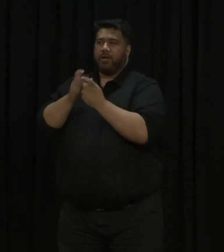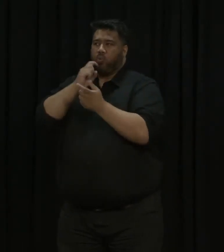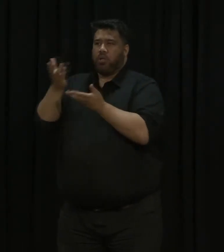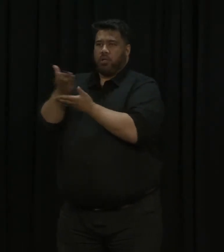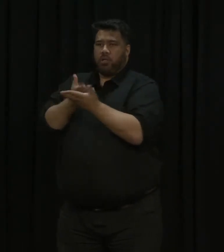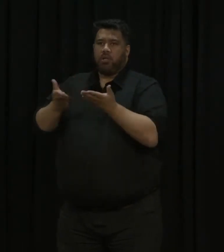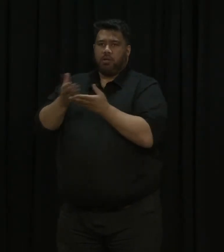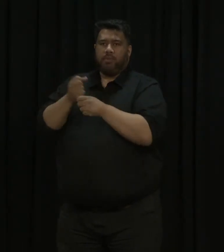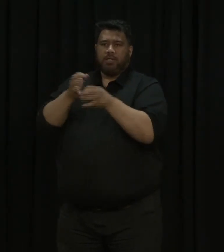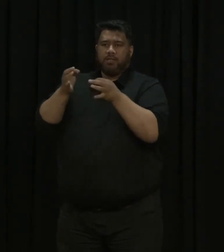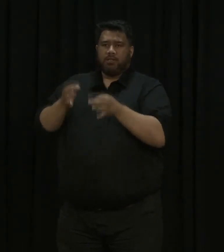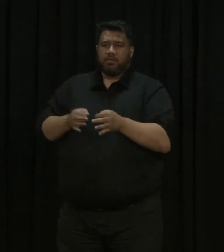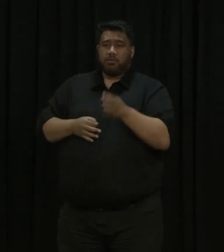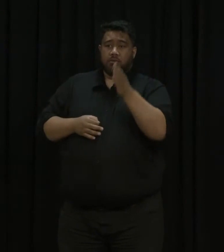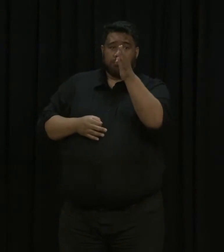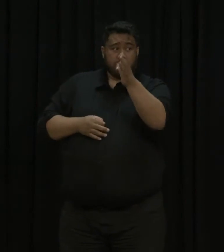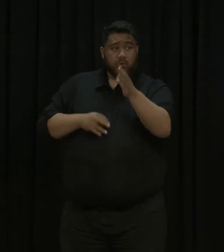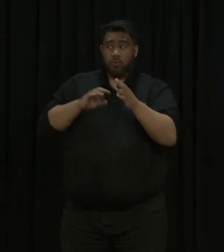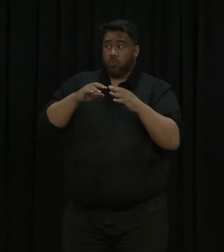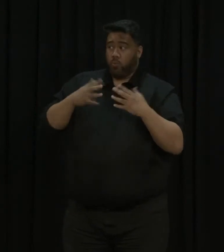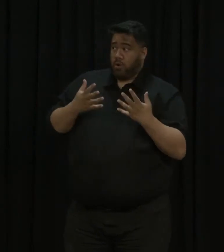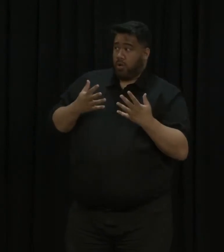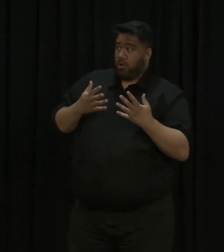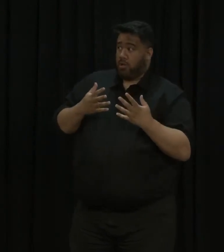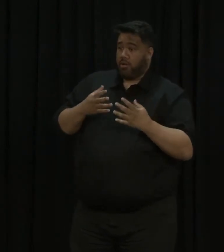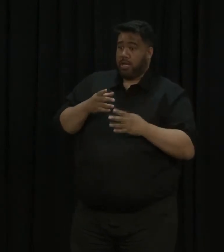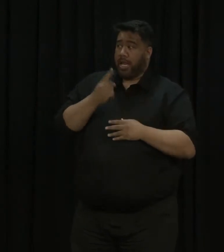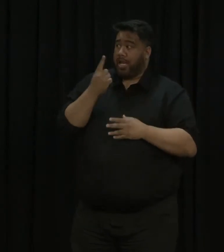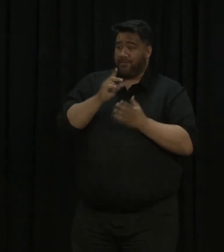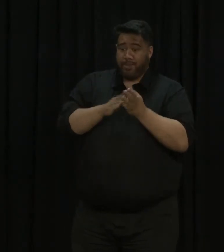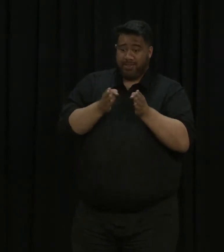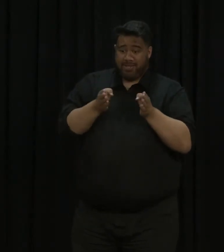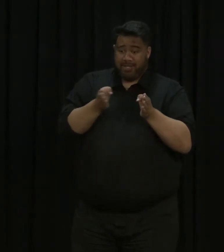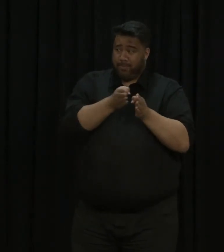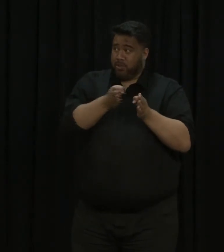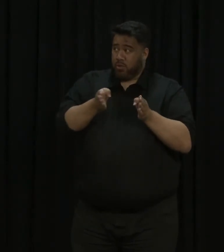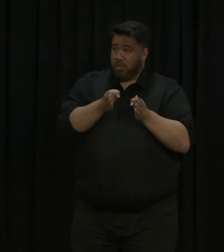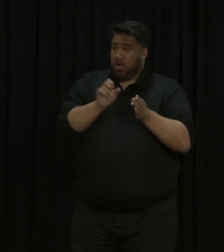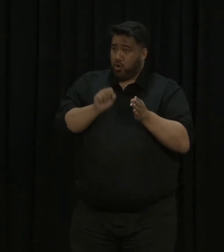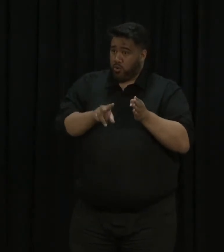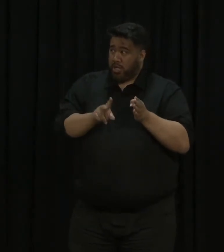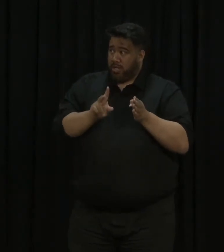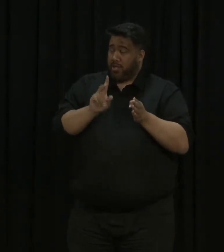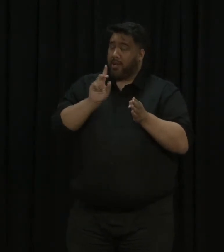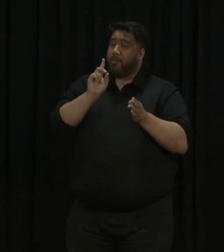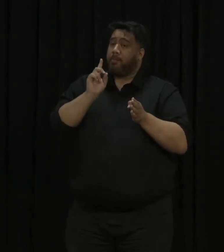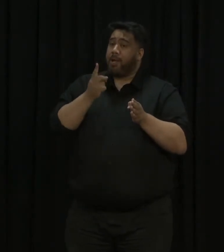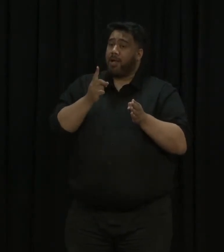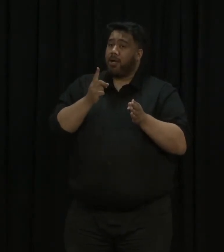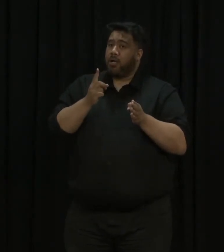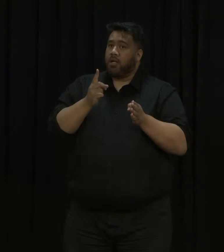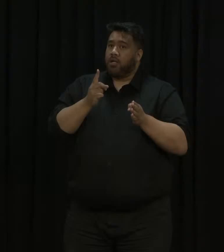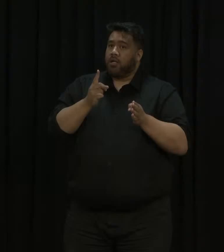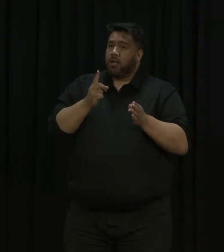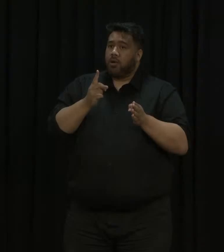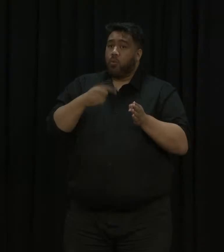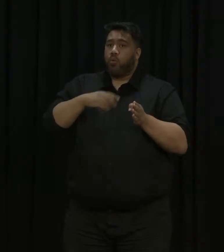There might be a shot at minimum. Cabinet will wear that a.